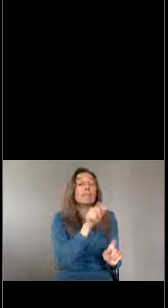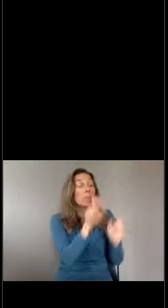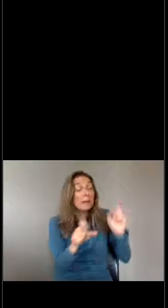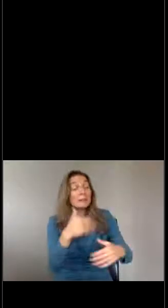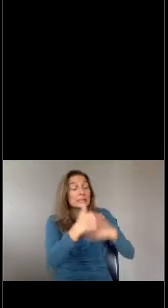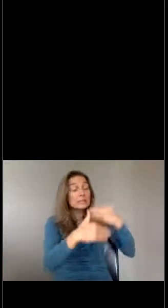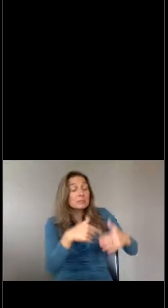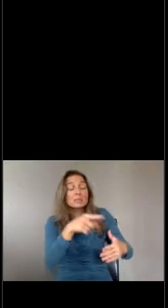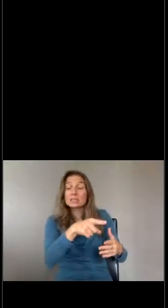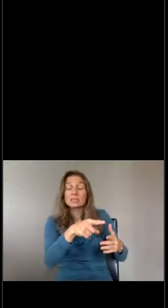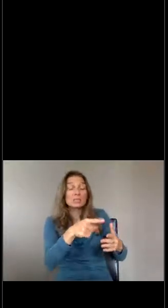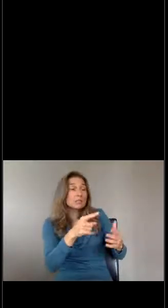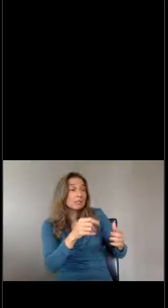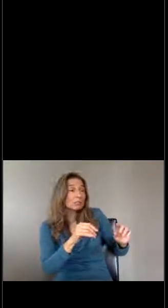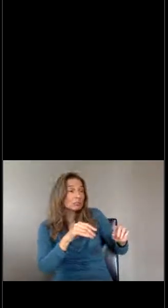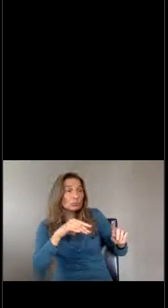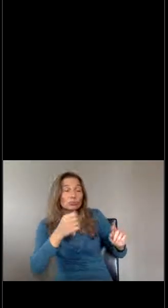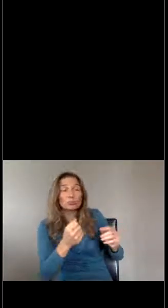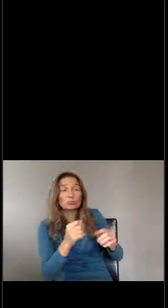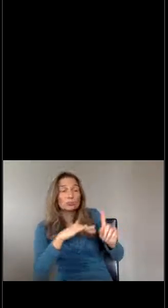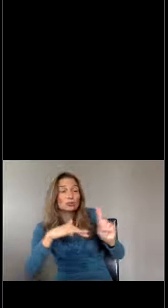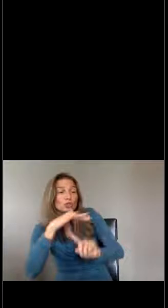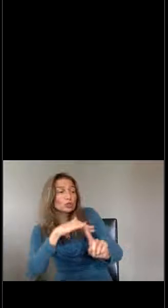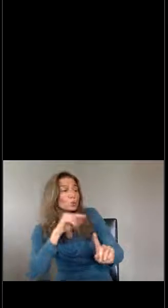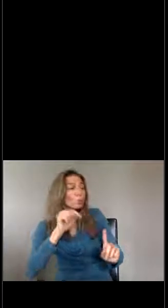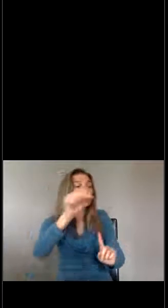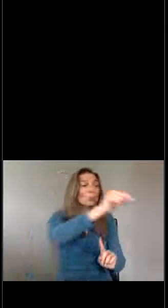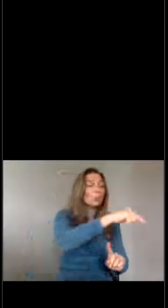There are programmes focused on direct cost for disabilities